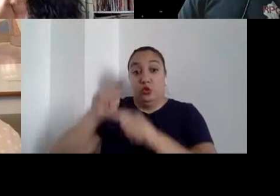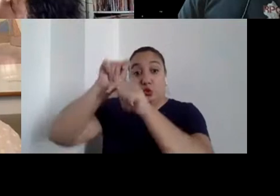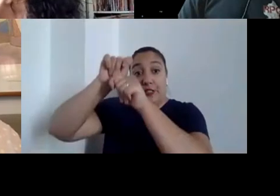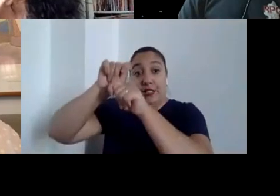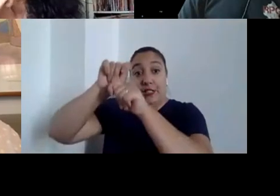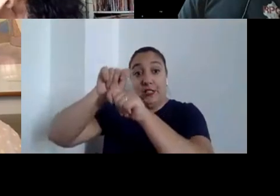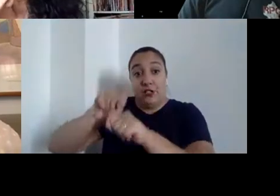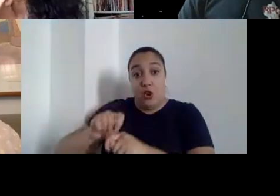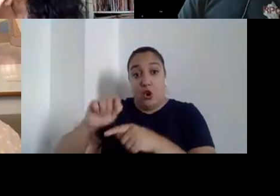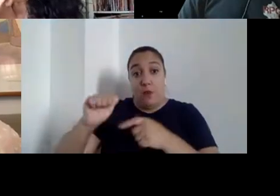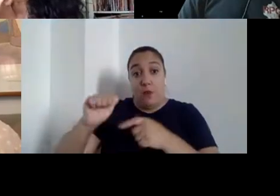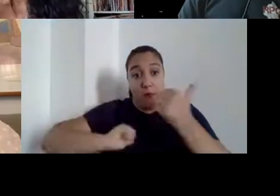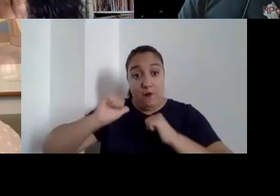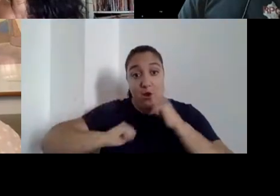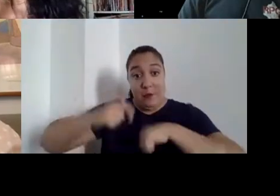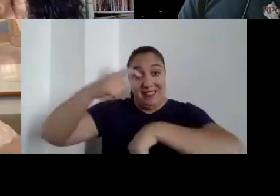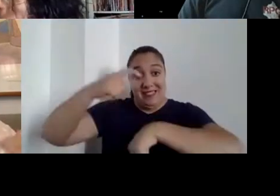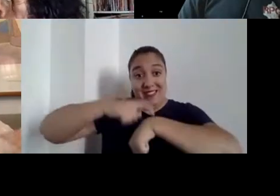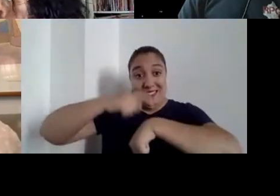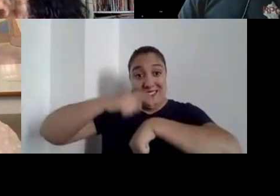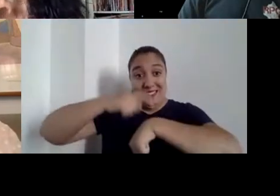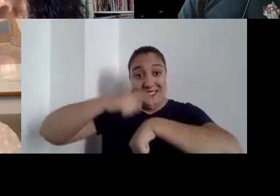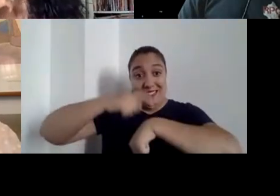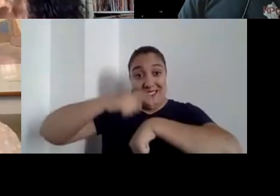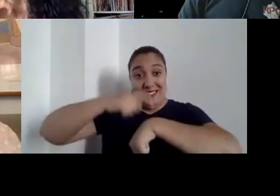How do we get donors, funders, institutional structures